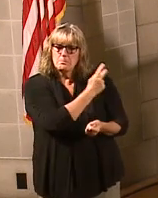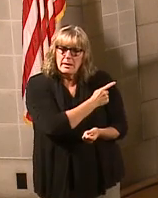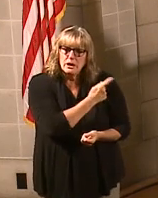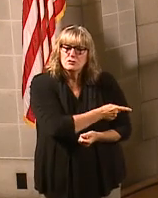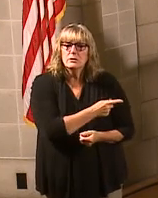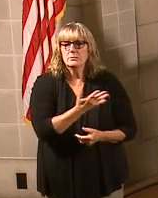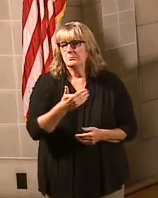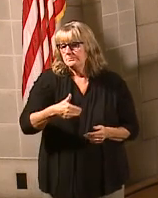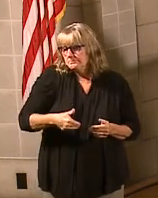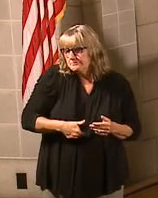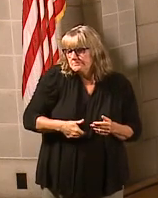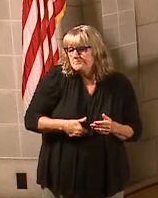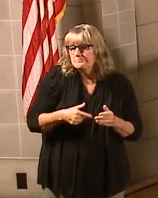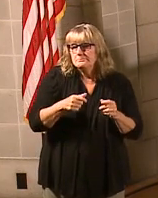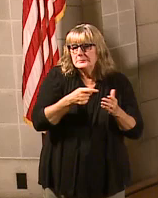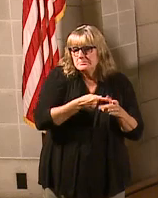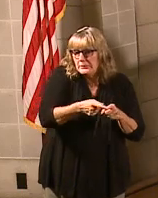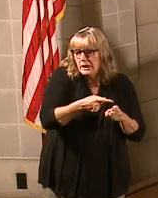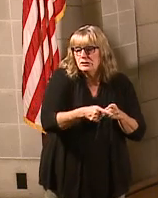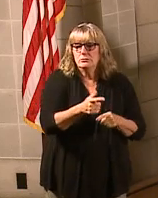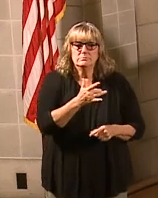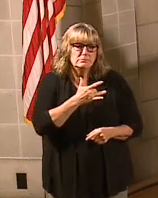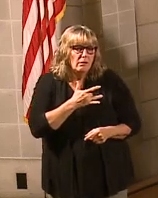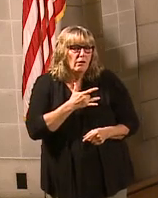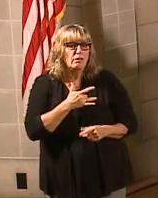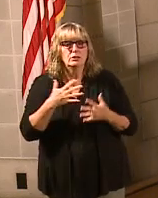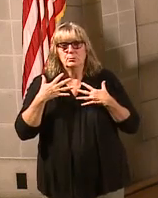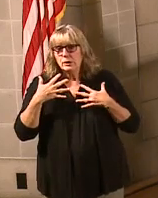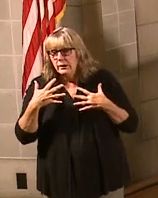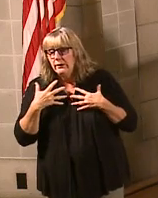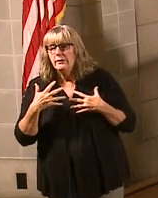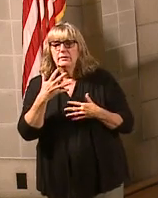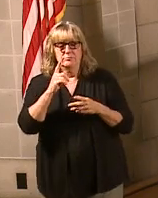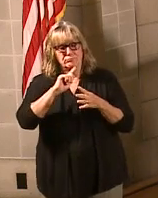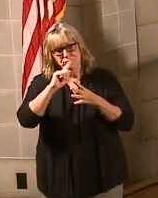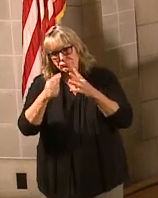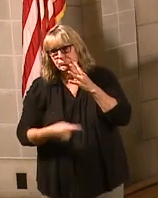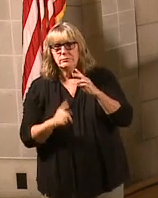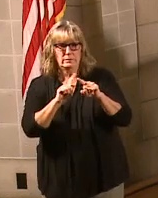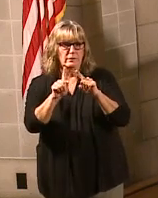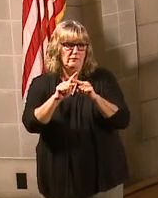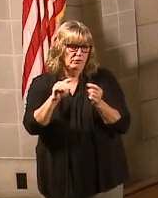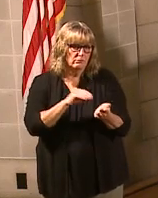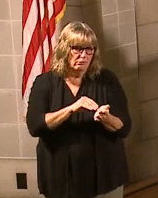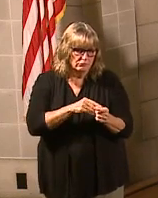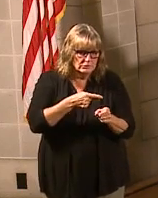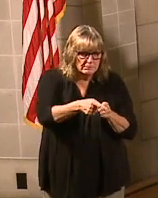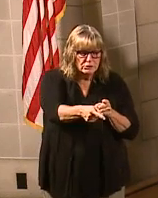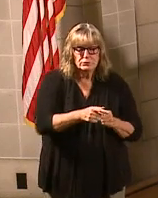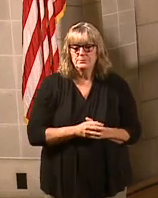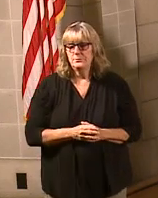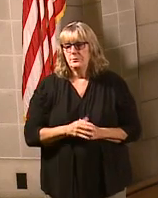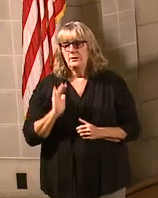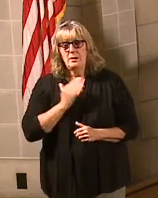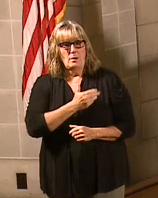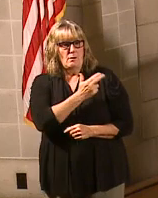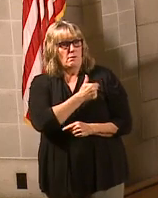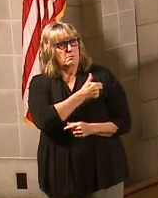WITH ON-SITE -- WHO ARE ON-SITE FOR CONSULTATION.